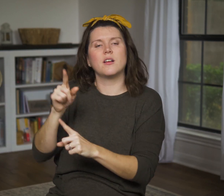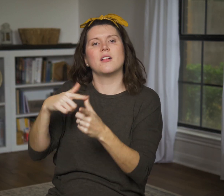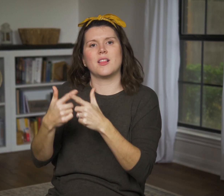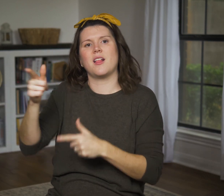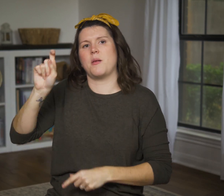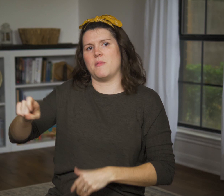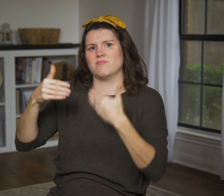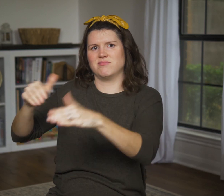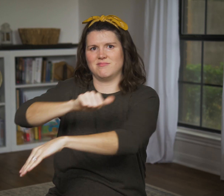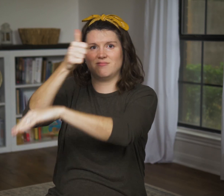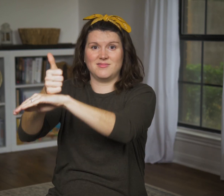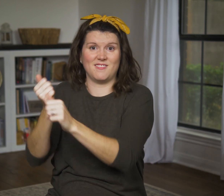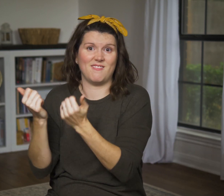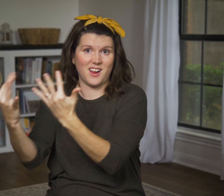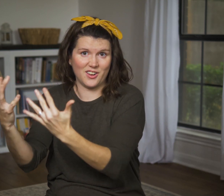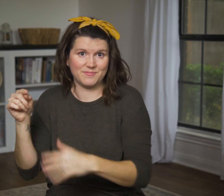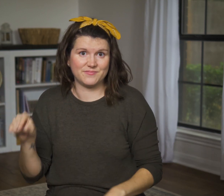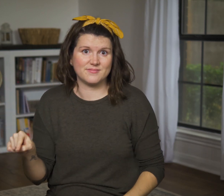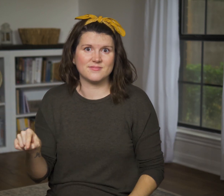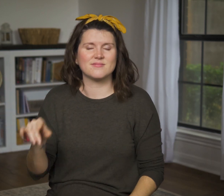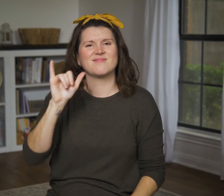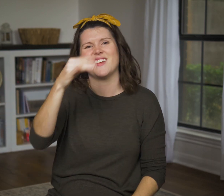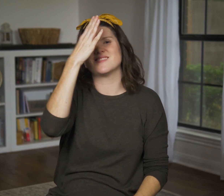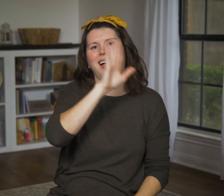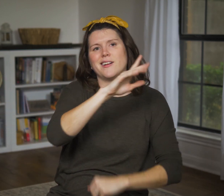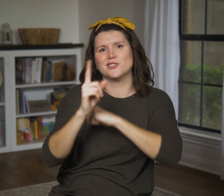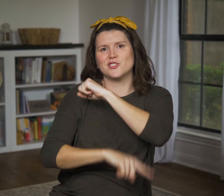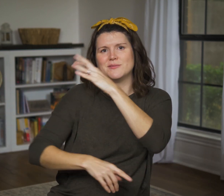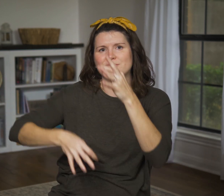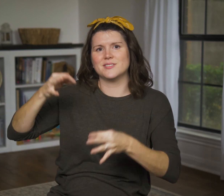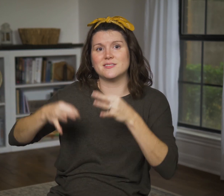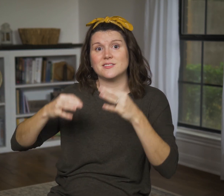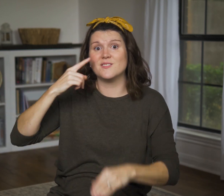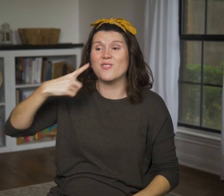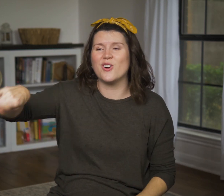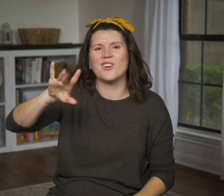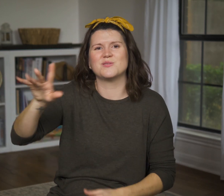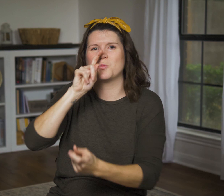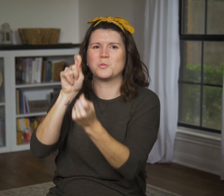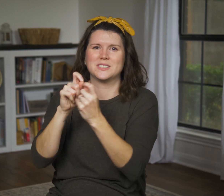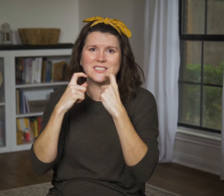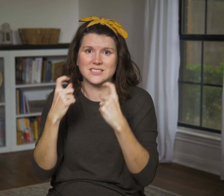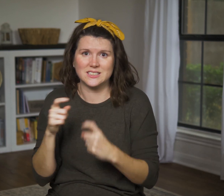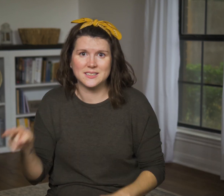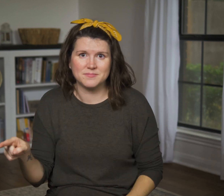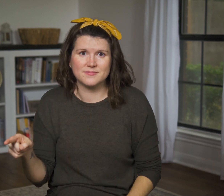and then they must set it on fire. This is God’s judgment on its inhabitants for their wickedness.